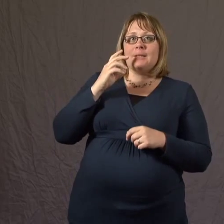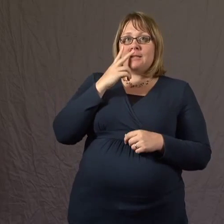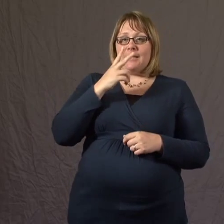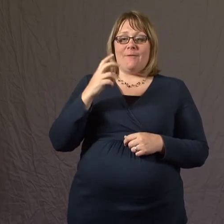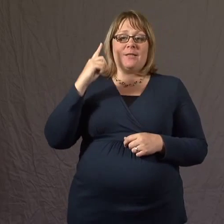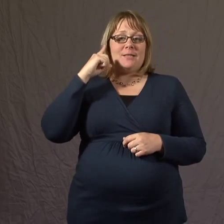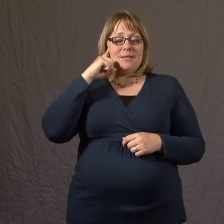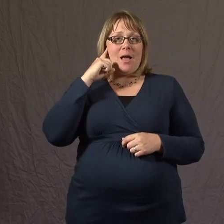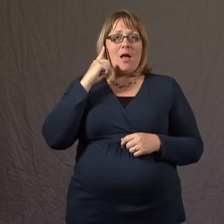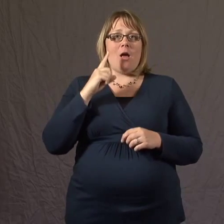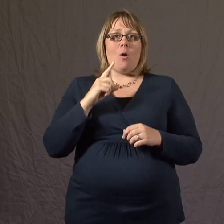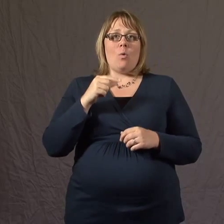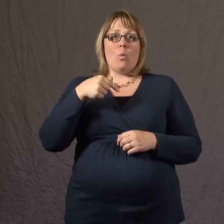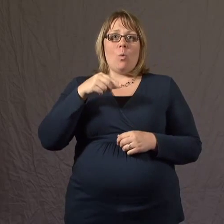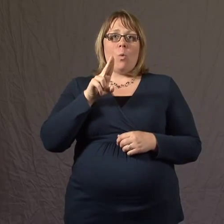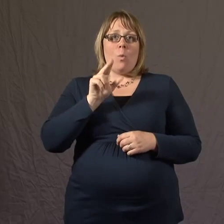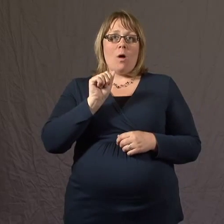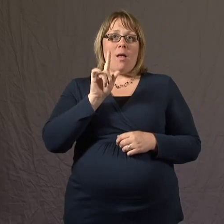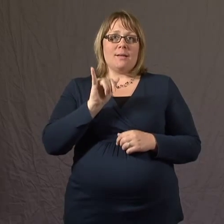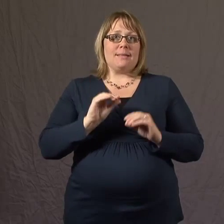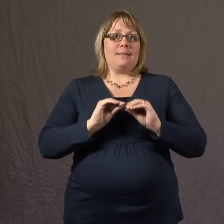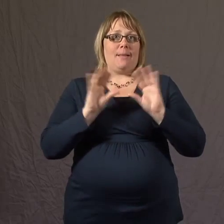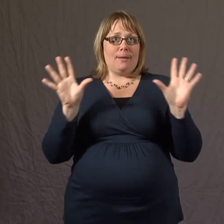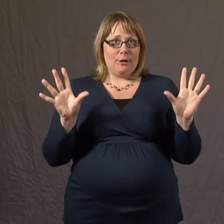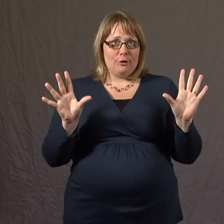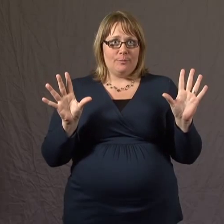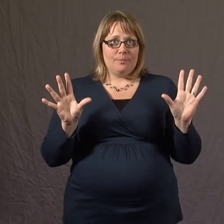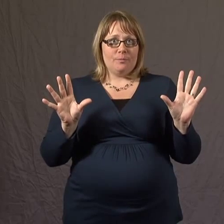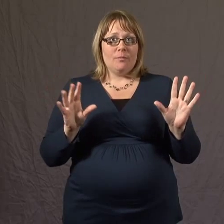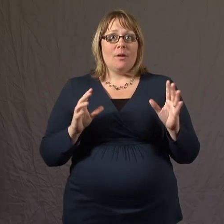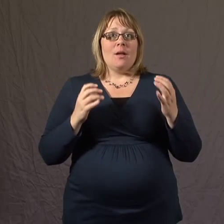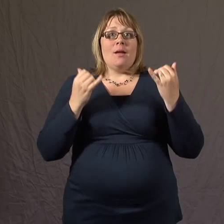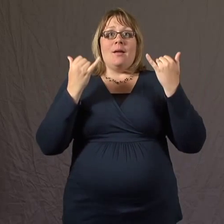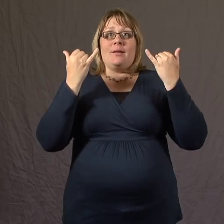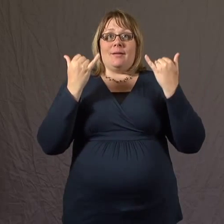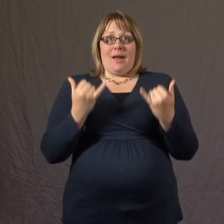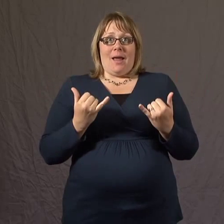into the microphone while you are testing the system to see if the sound quality is